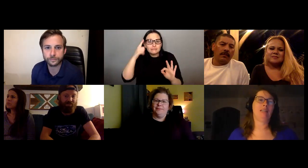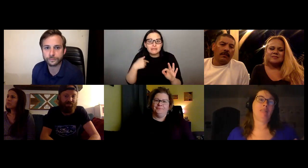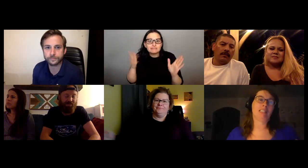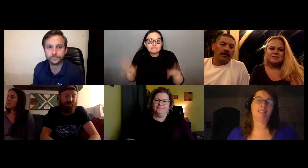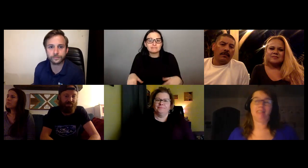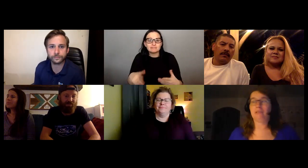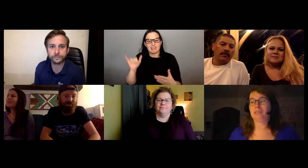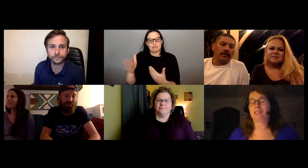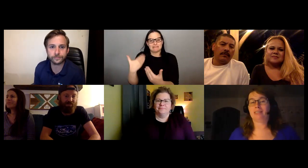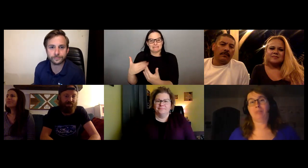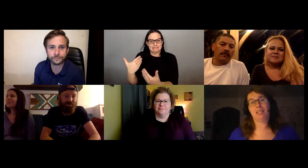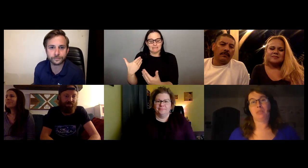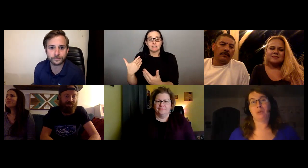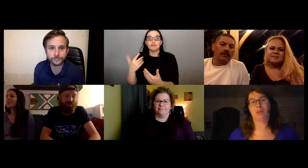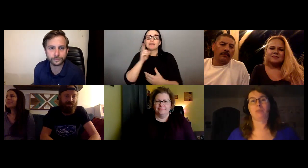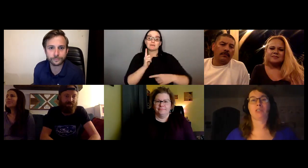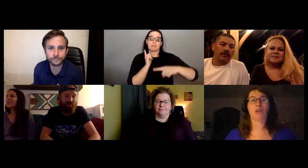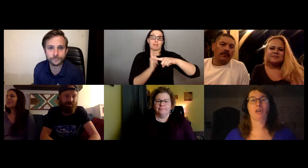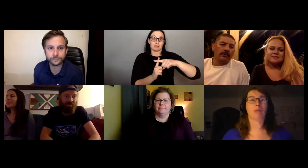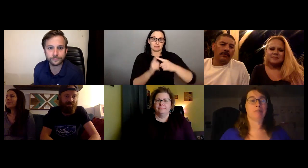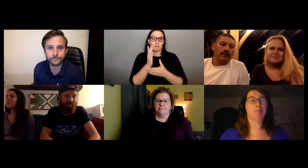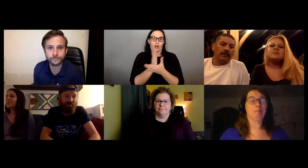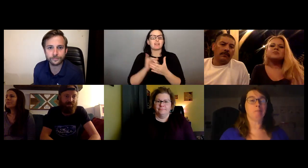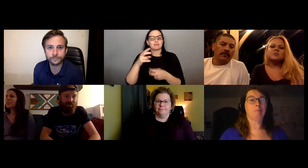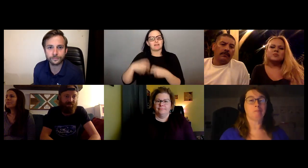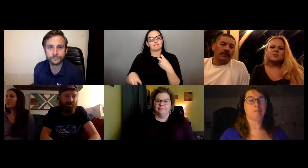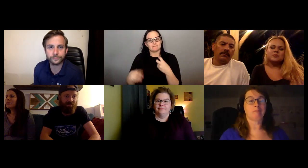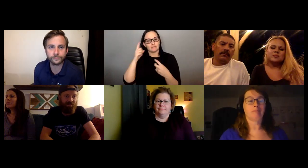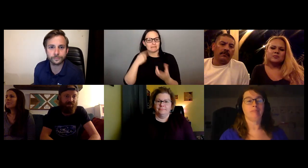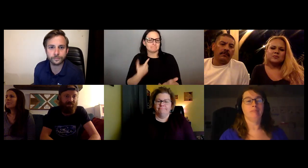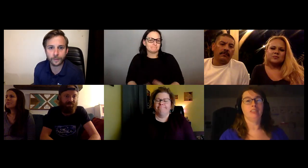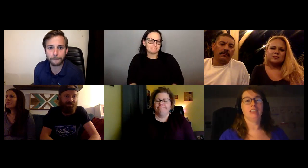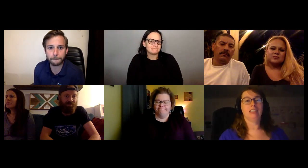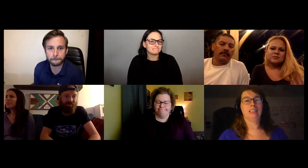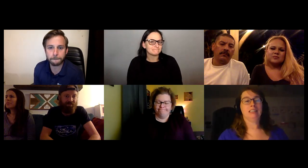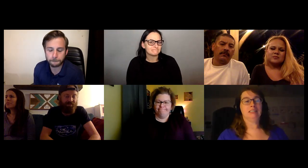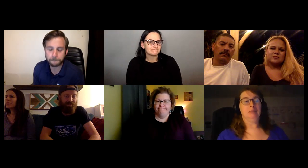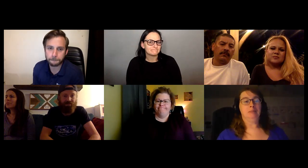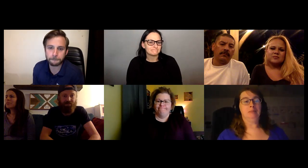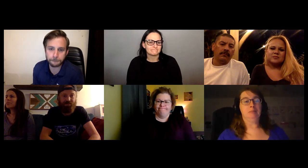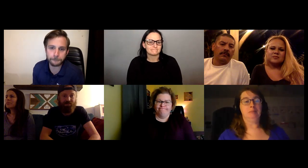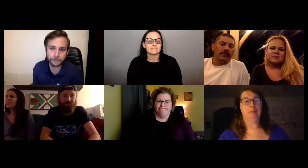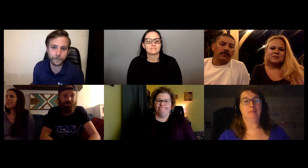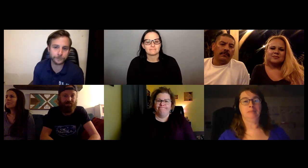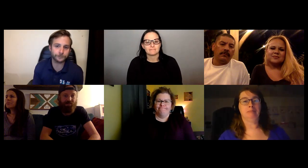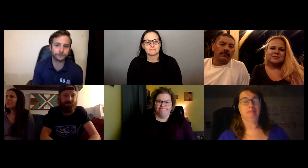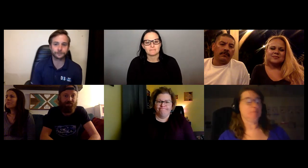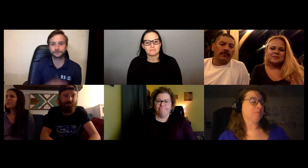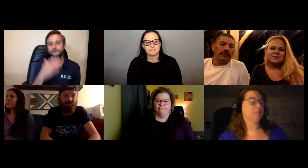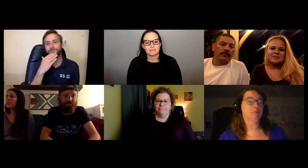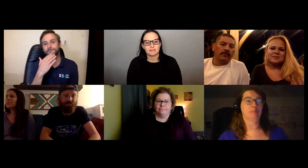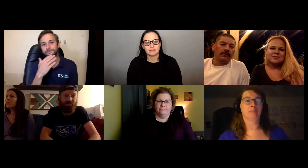easy it was